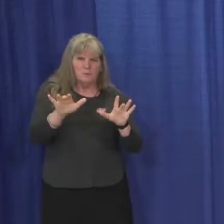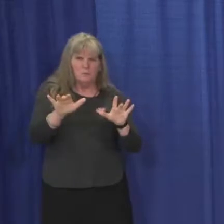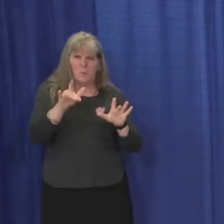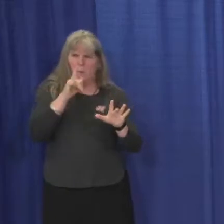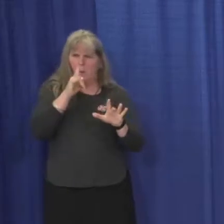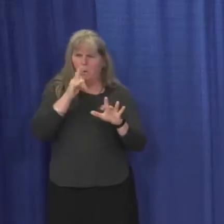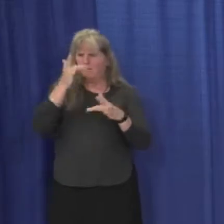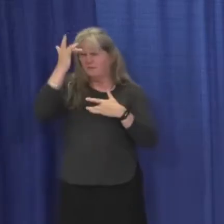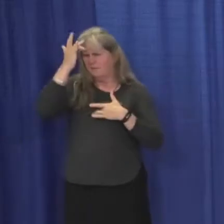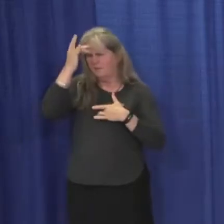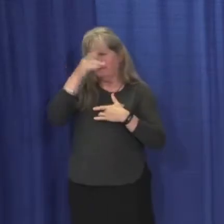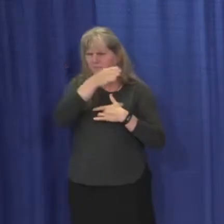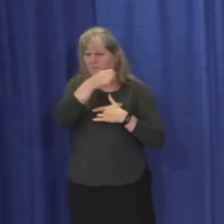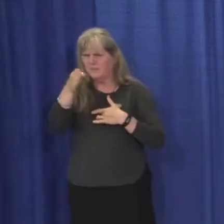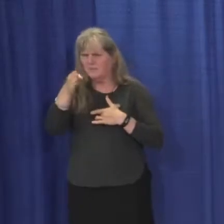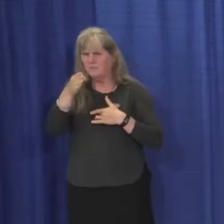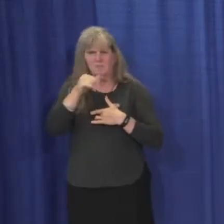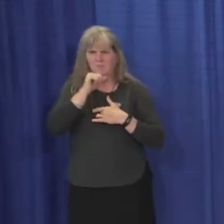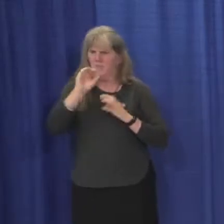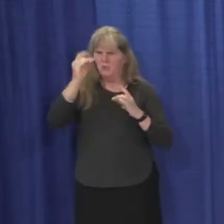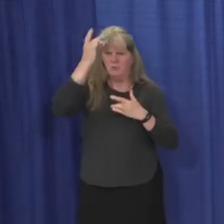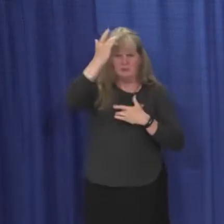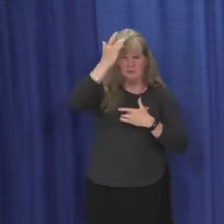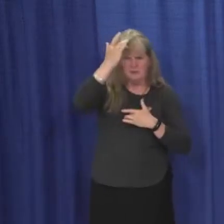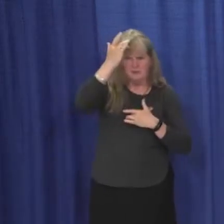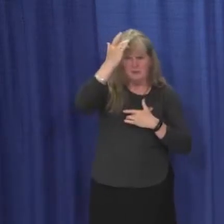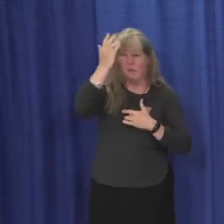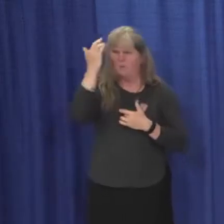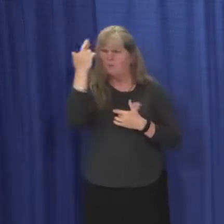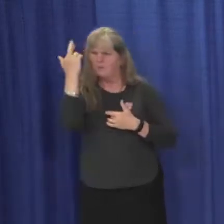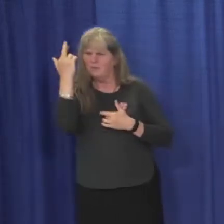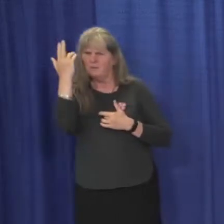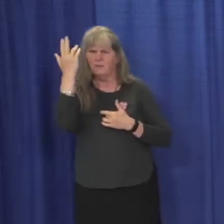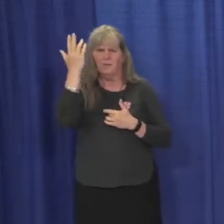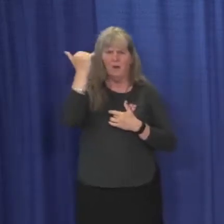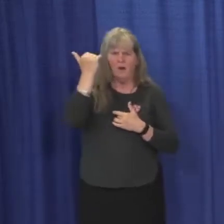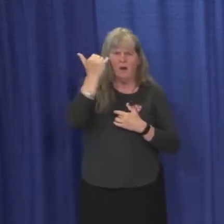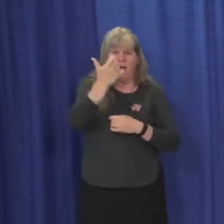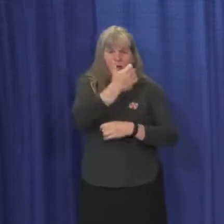doing and who was getting sick and to is not and why.